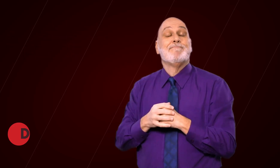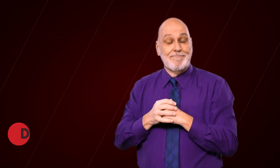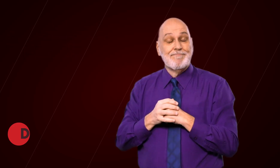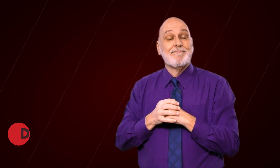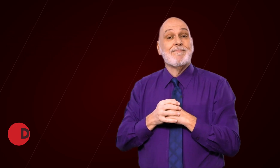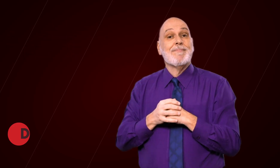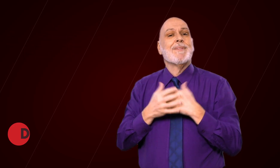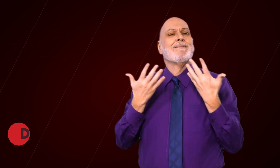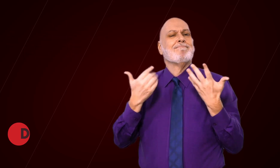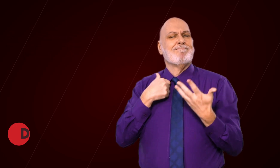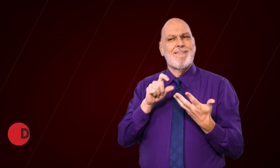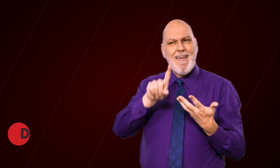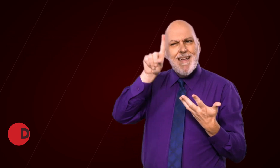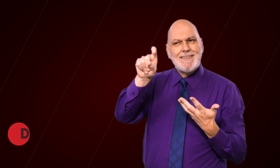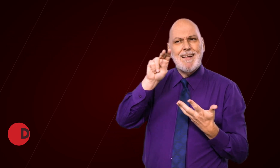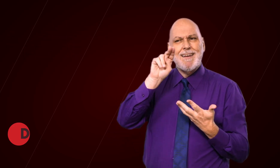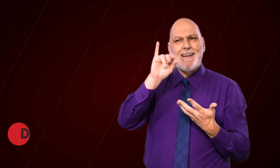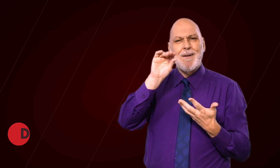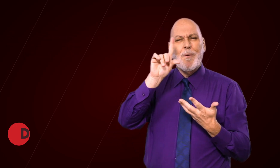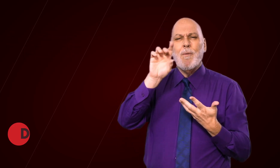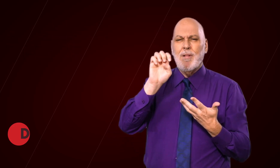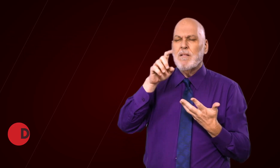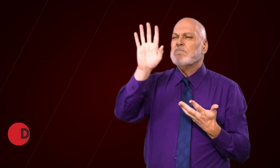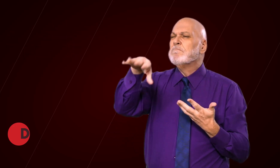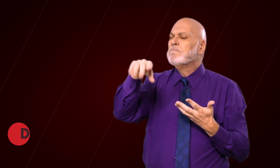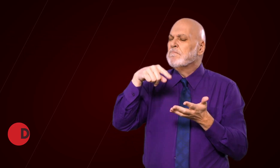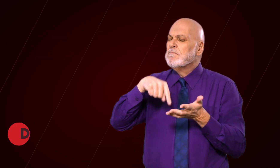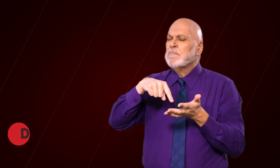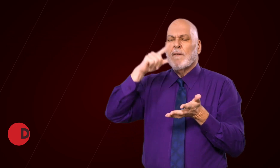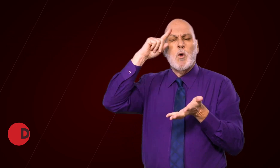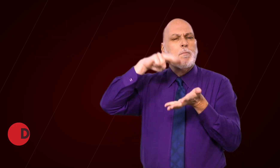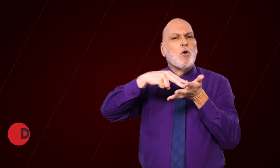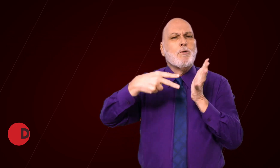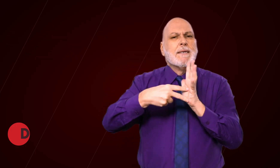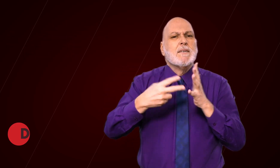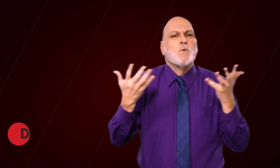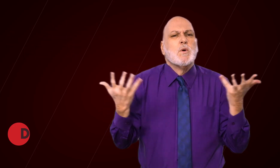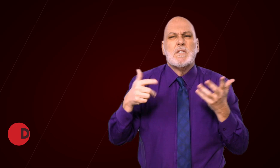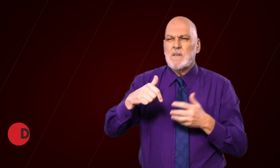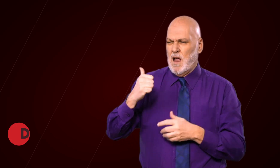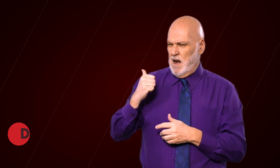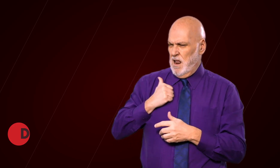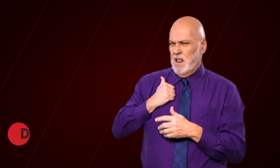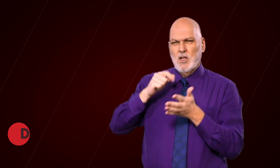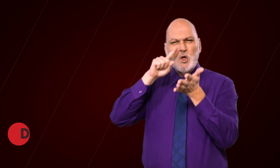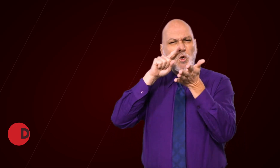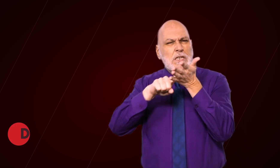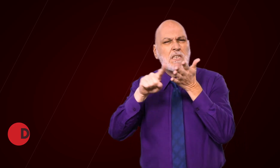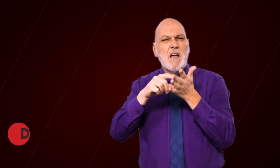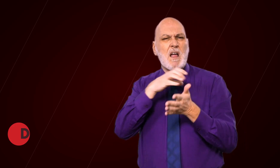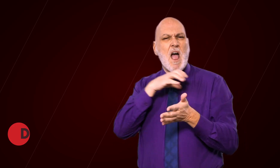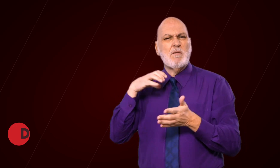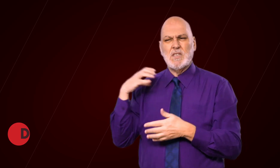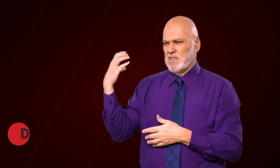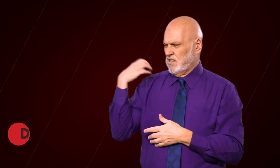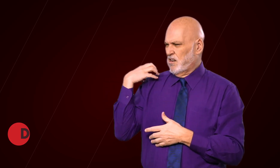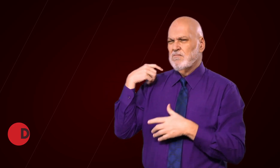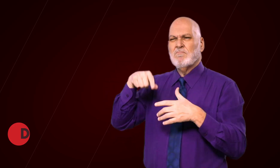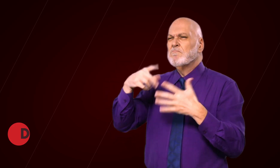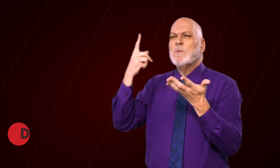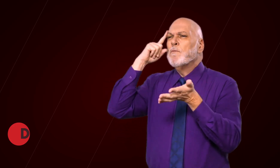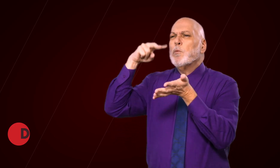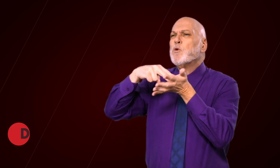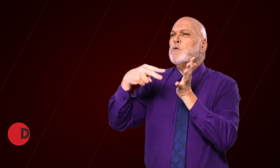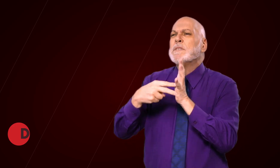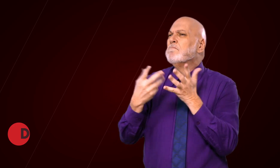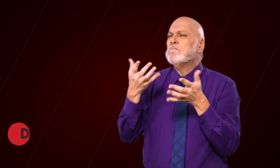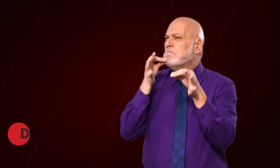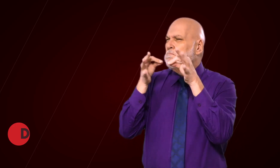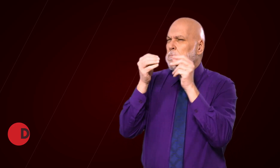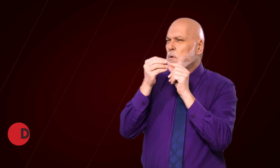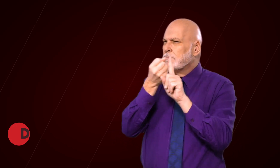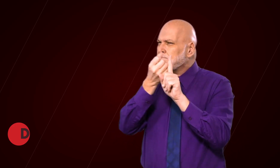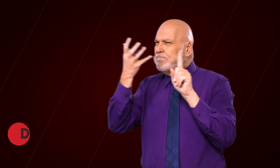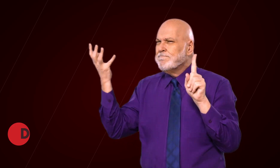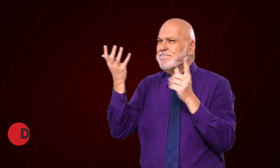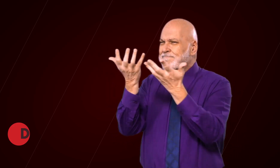Nicole, what is the purpose of the Canada Research Council Chair?